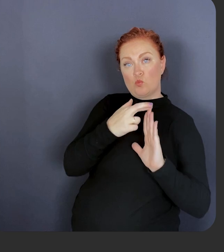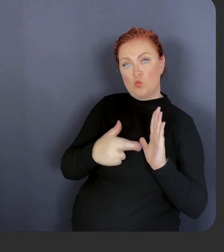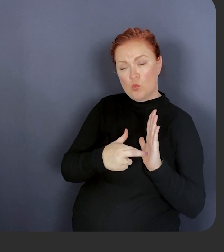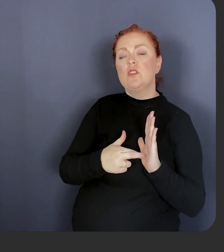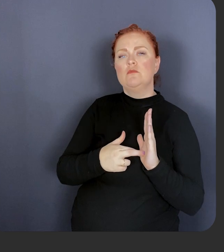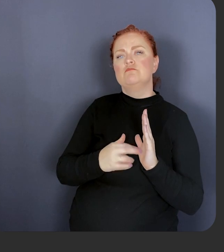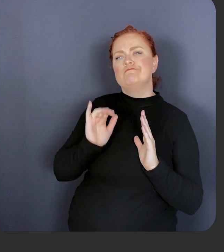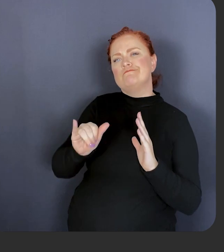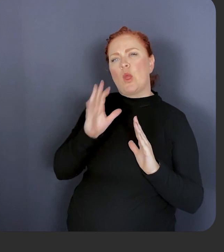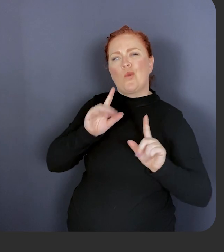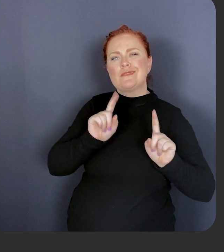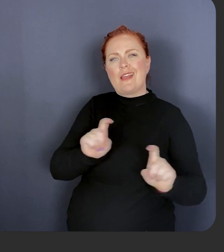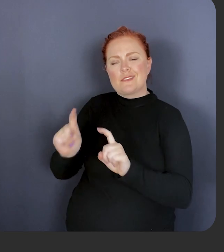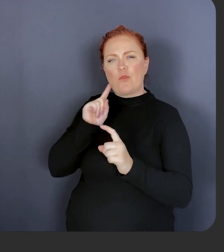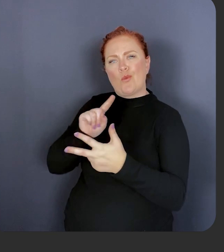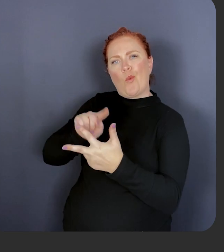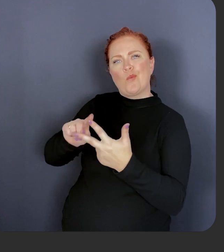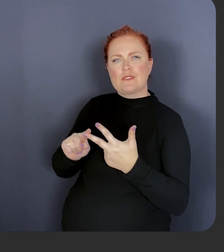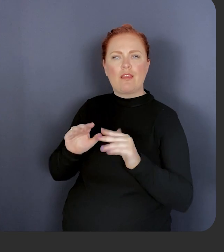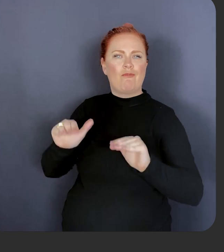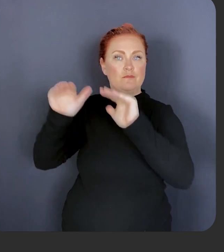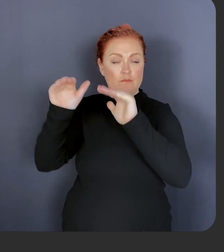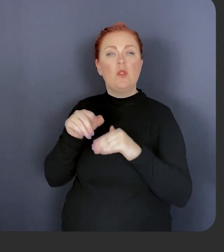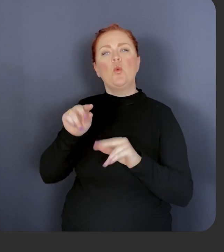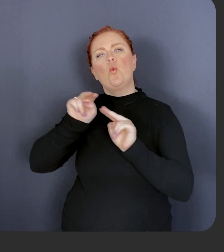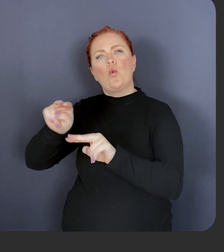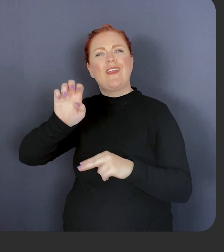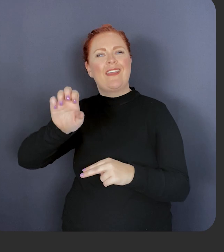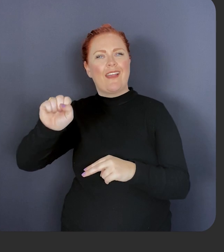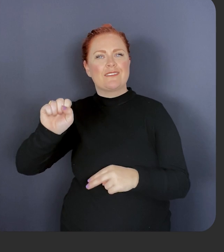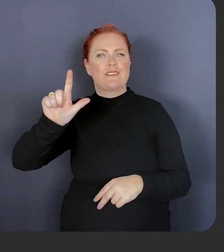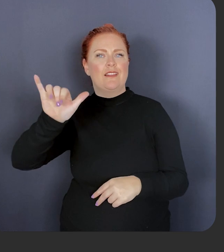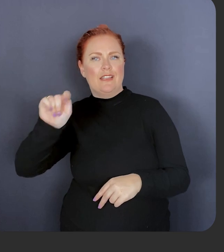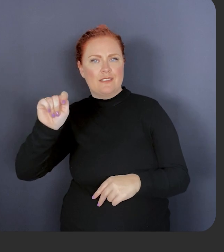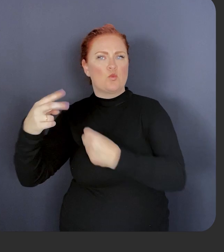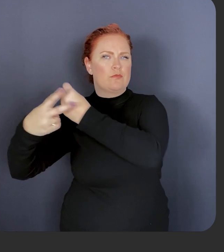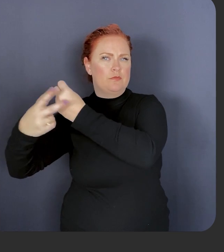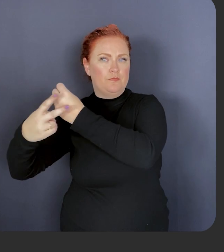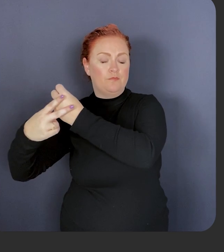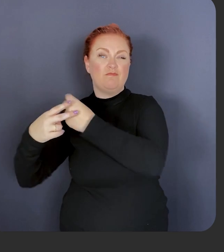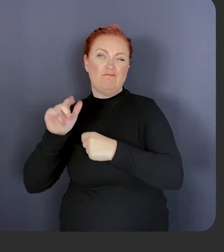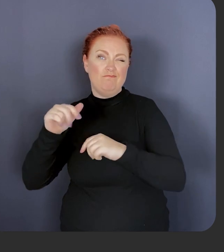these issues are tested for. So you can go to the eslint repository to see more of these, but these are the 10 that we recommend.